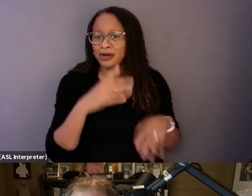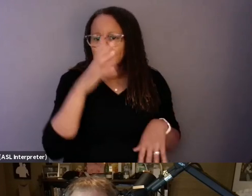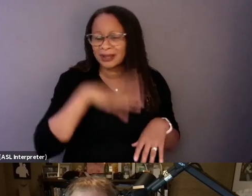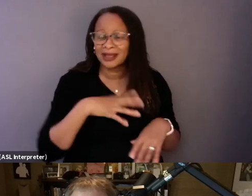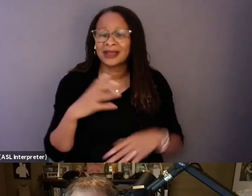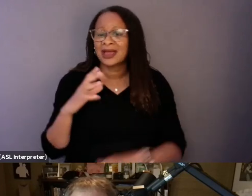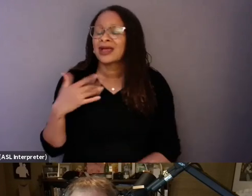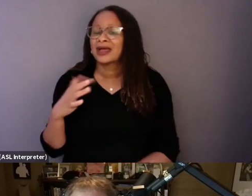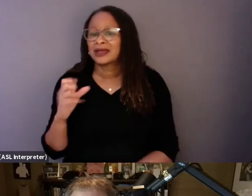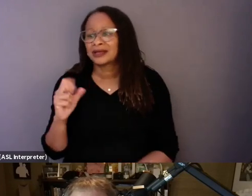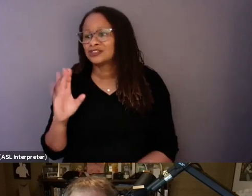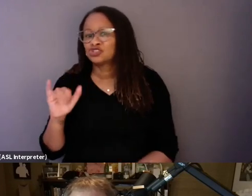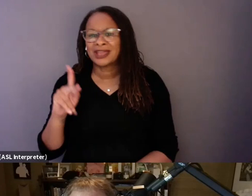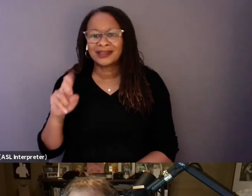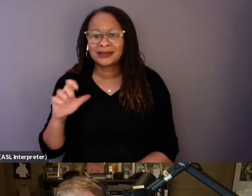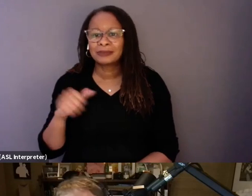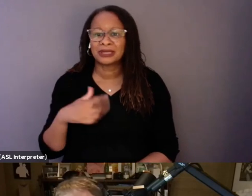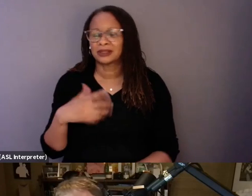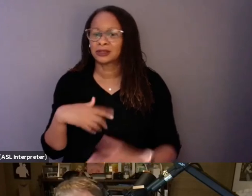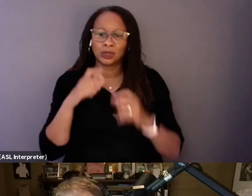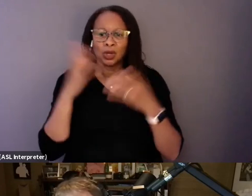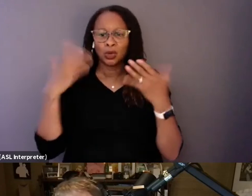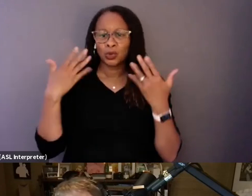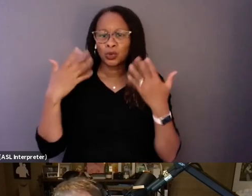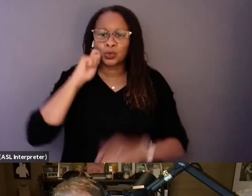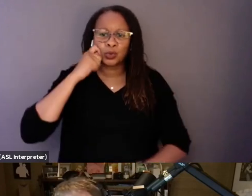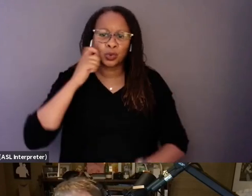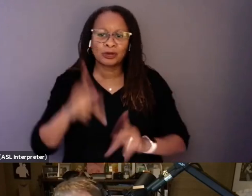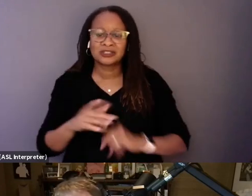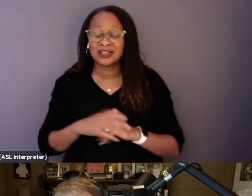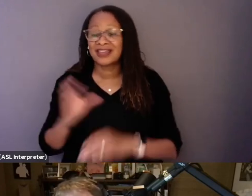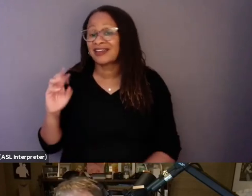that he was and could be. And then Continental Divide sort of being that reader